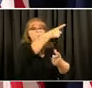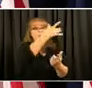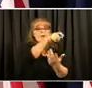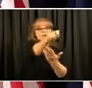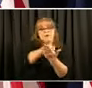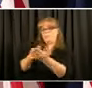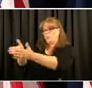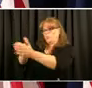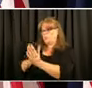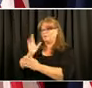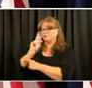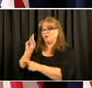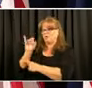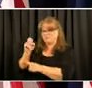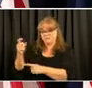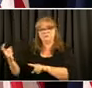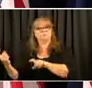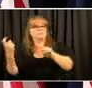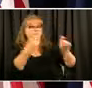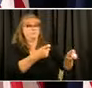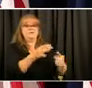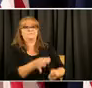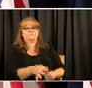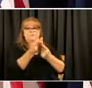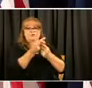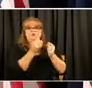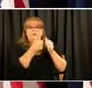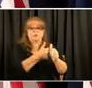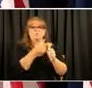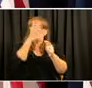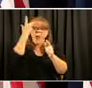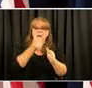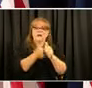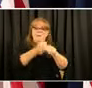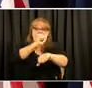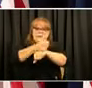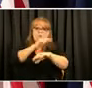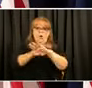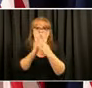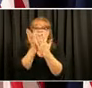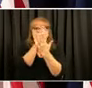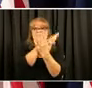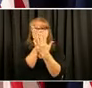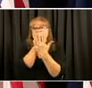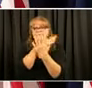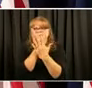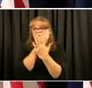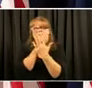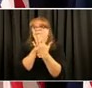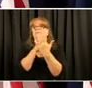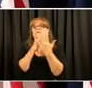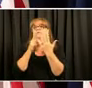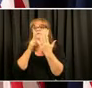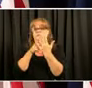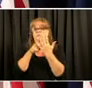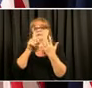500 without any additional paperwork needed so it's a big part of our return to normalcy